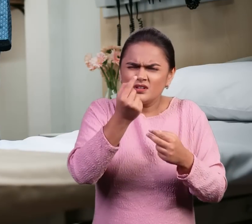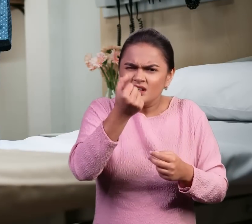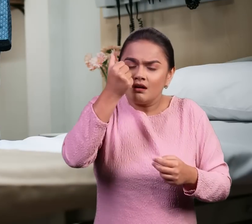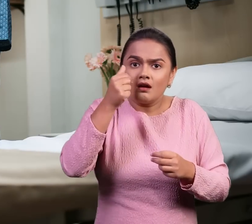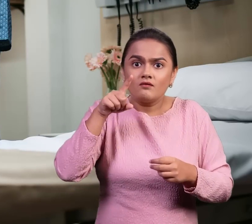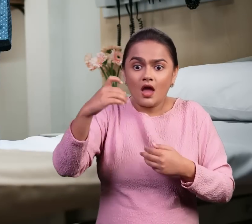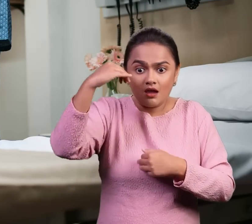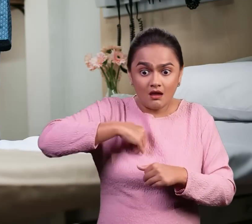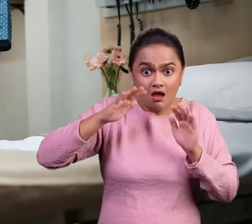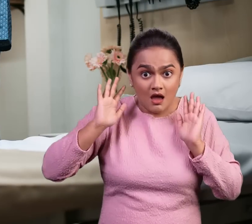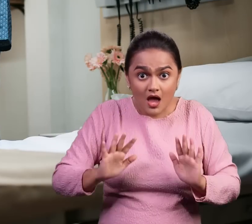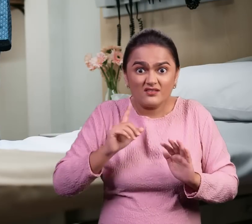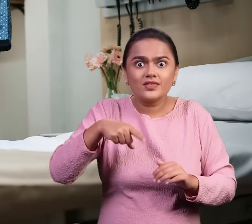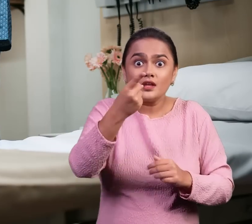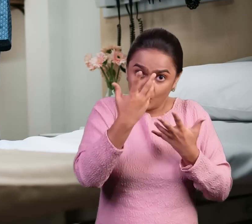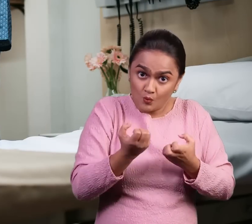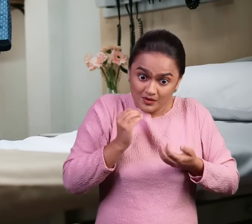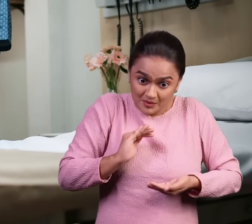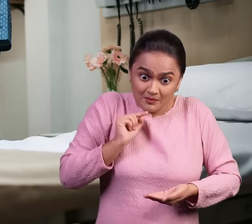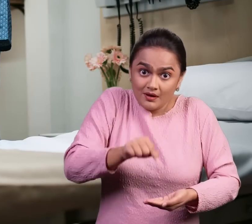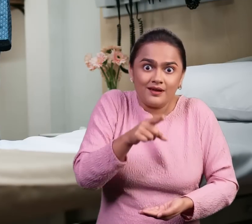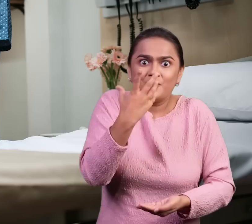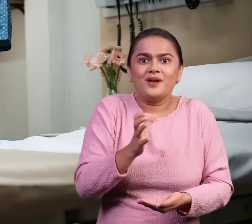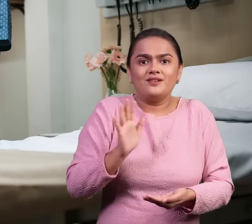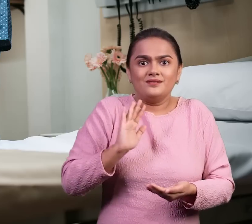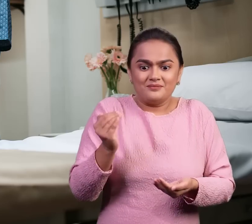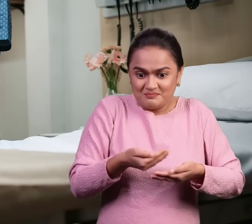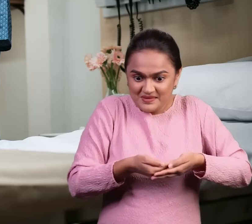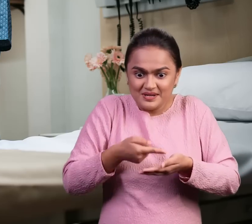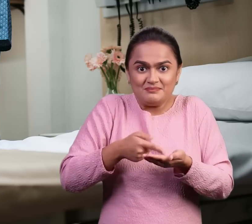If the virus has entered the body by mistake, she wouldn’t want to pass it on to the child.